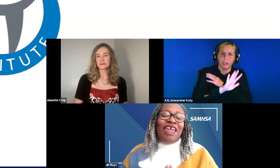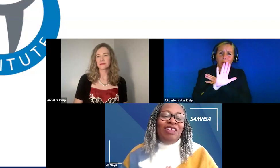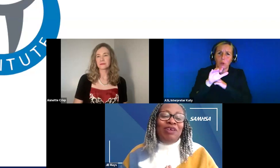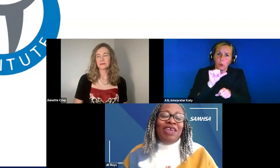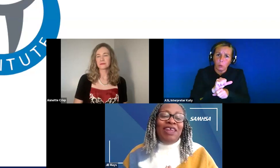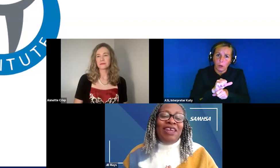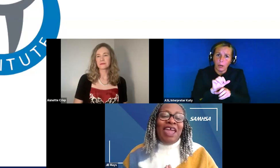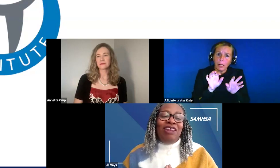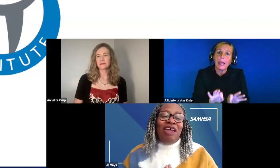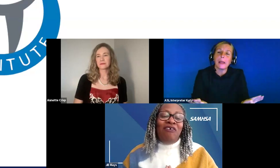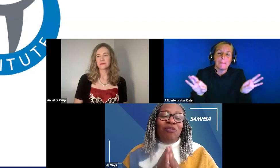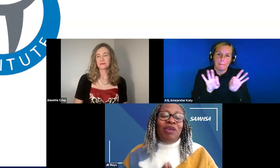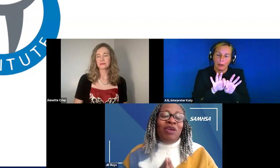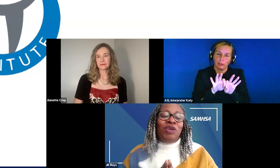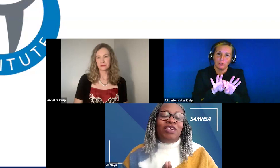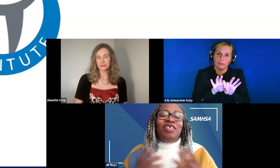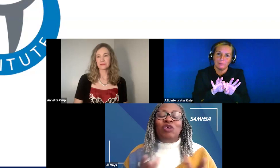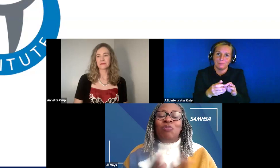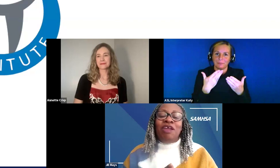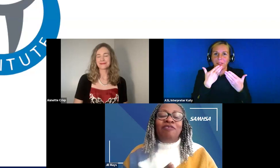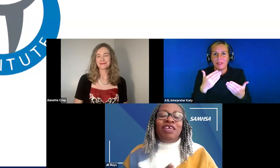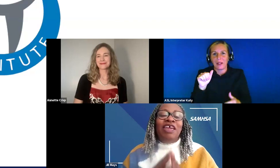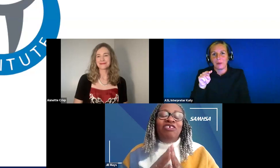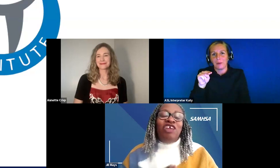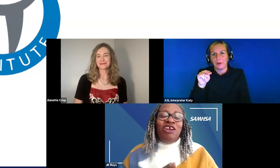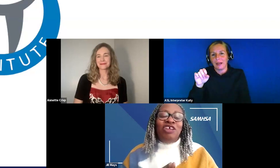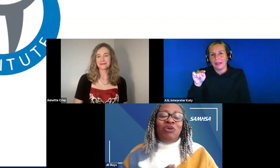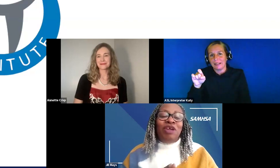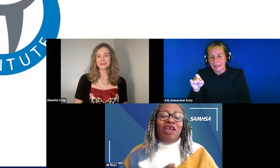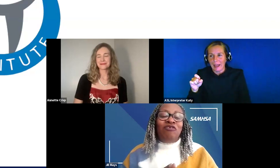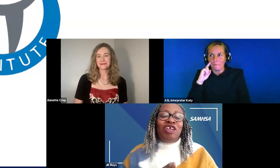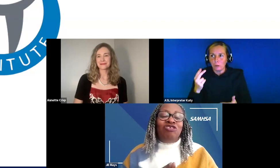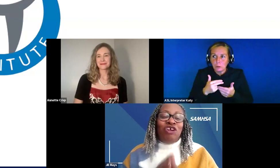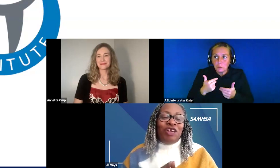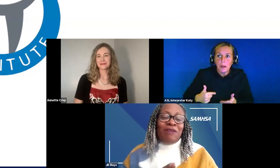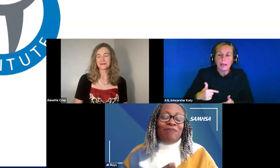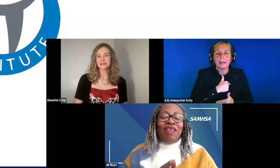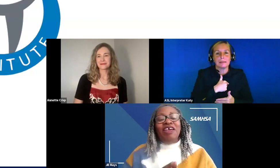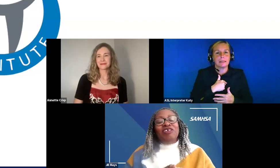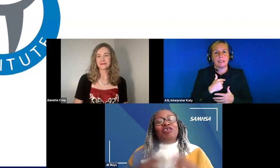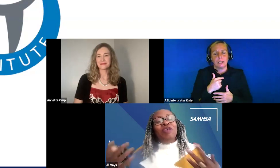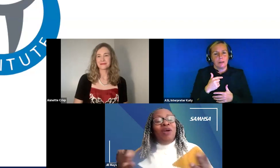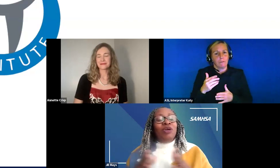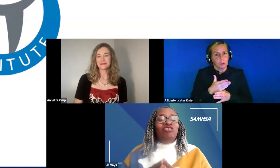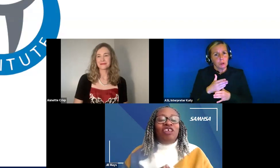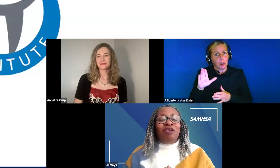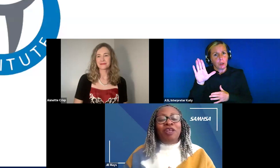Thank you again, Annette, for being with us and so bravely sharing your recovery journey. So now we're going to shift.